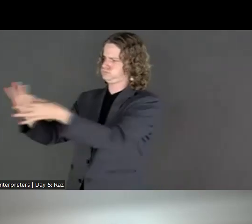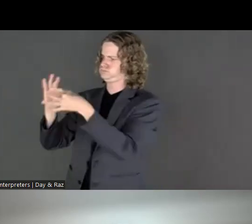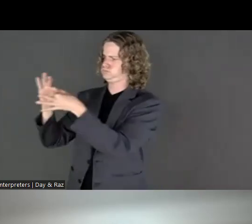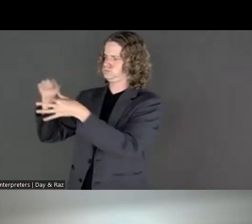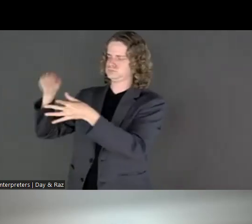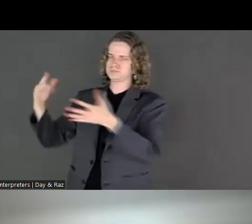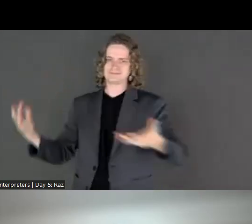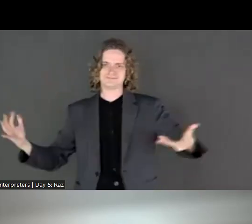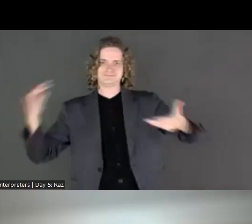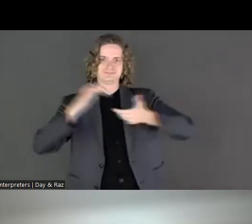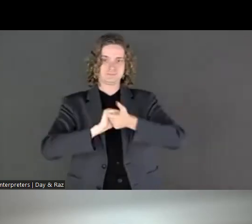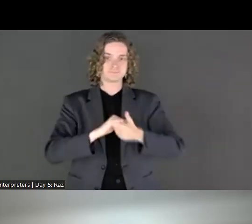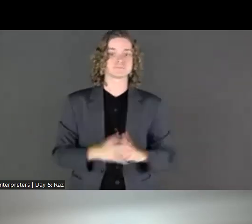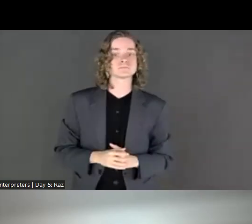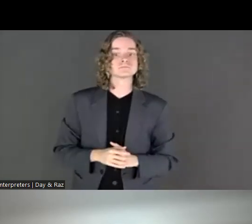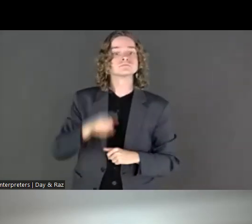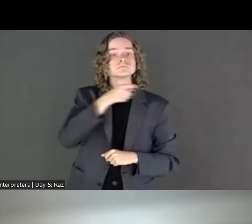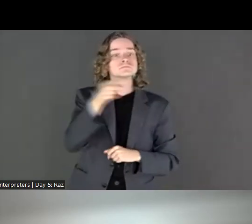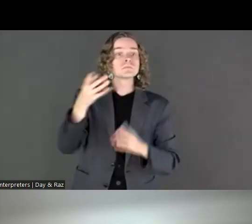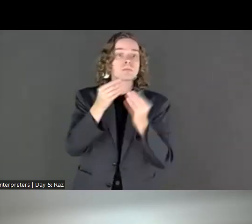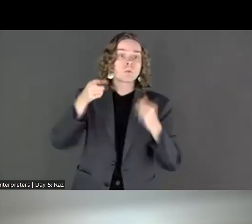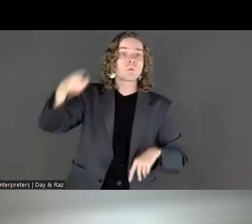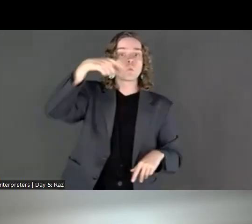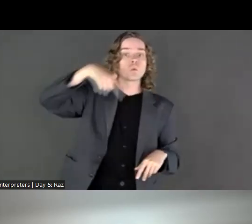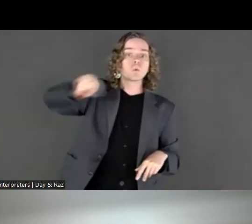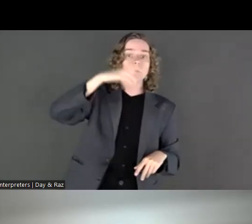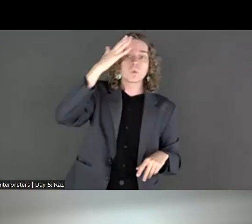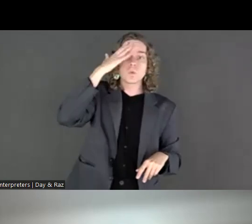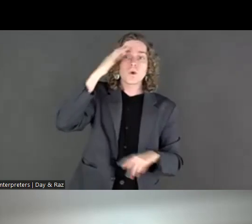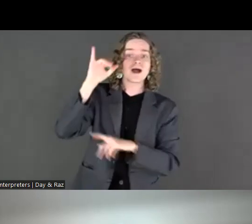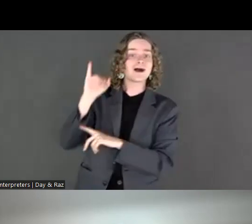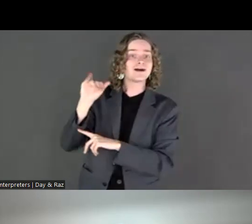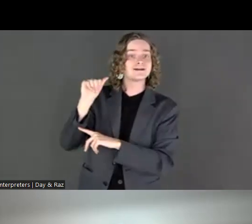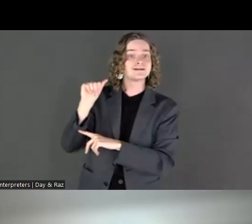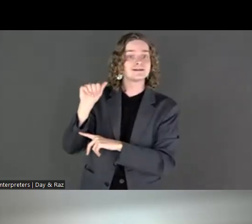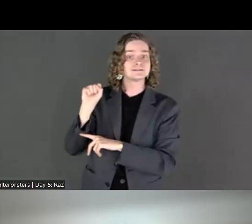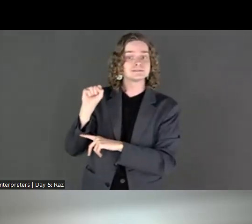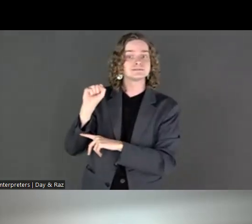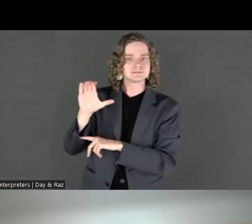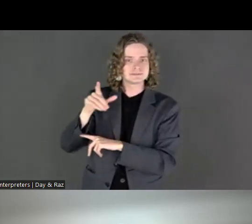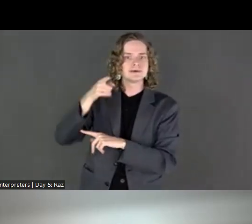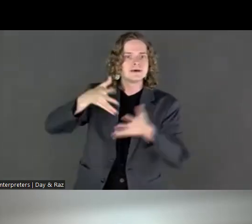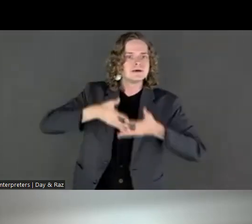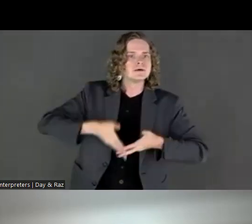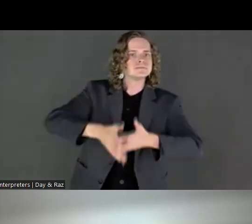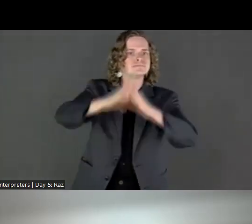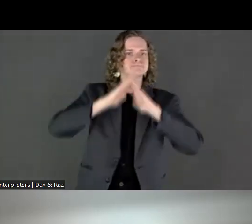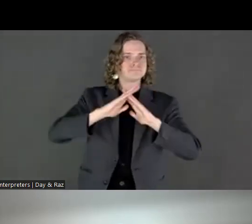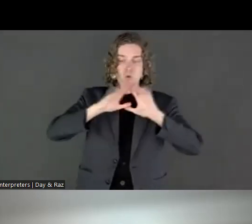initiated last year in the task force on one central tree of protection. There is also the Task